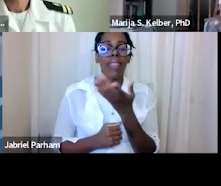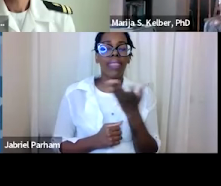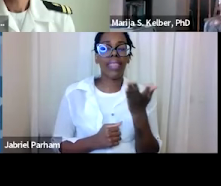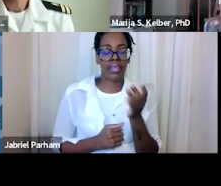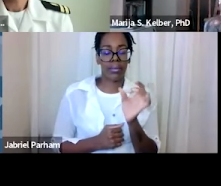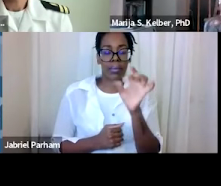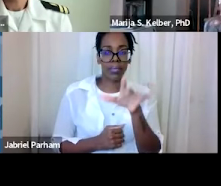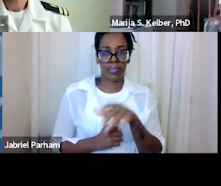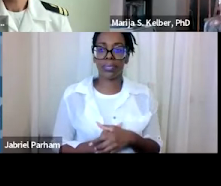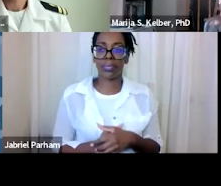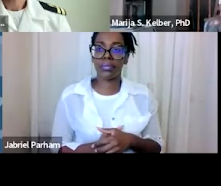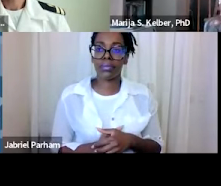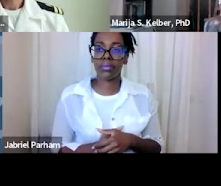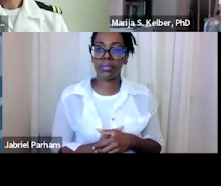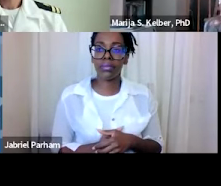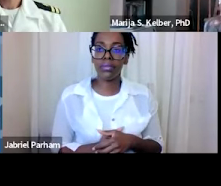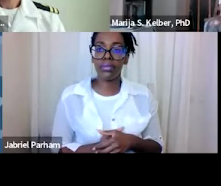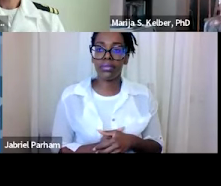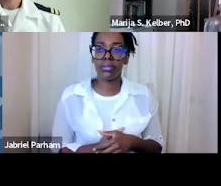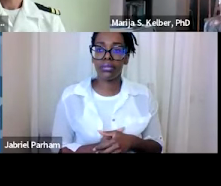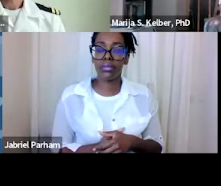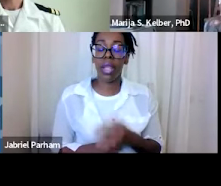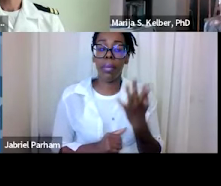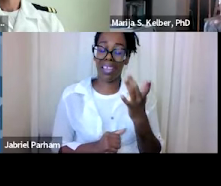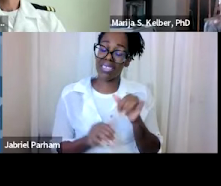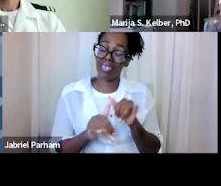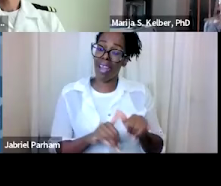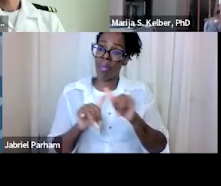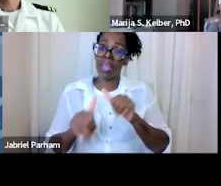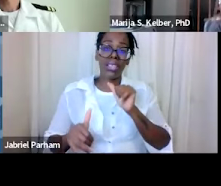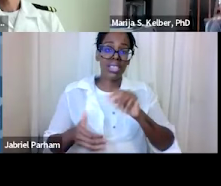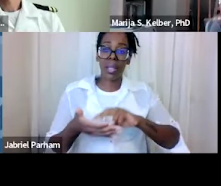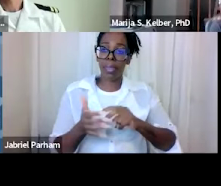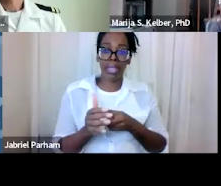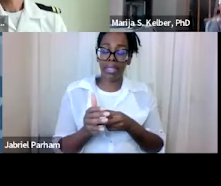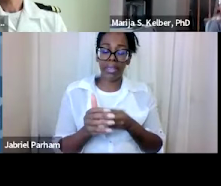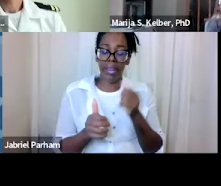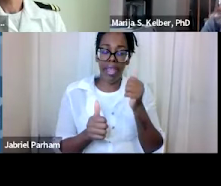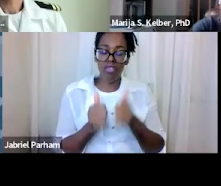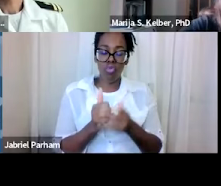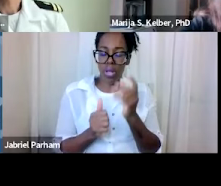is just because these are common doesn't mean they're ubiquitous. Not every veteran experiences this.